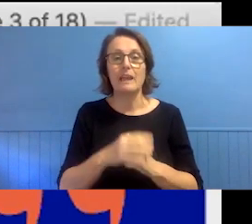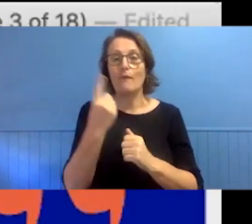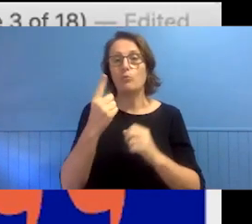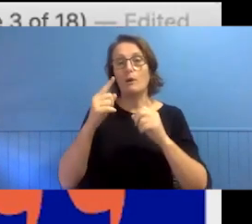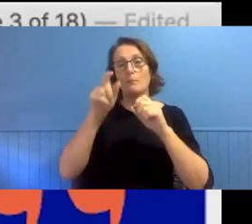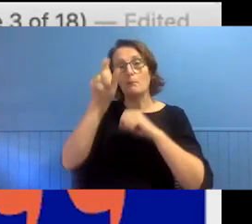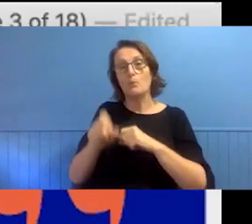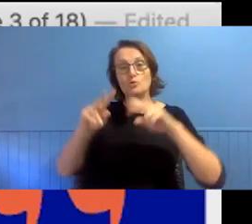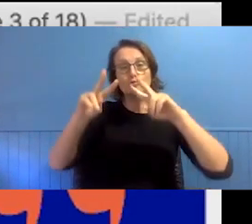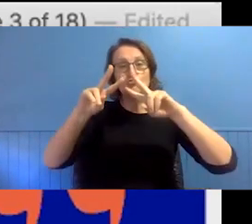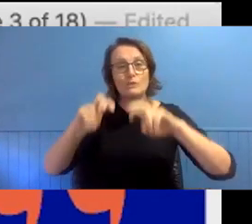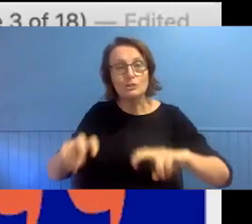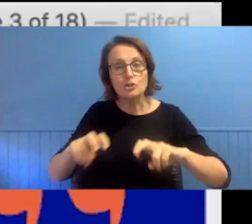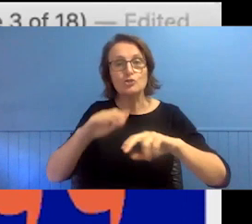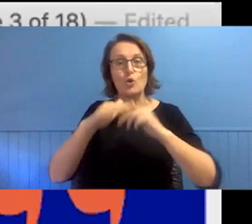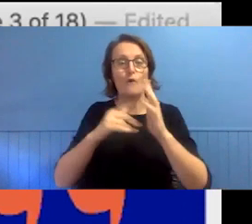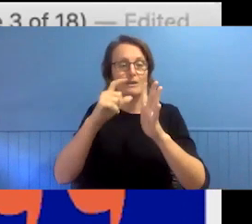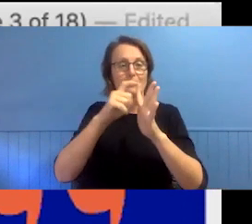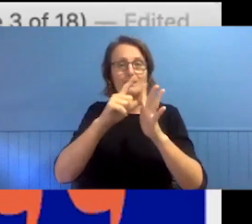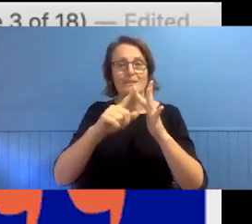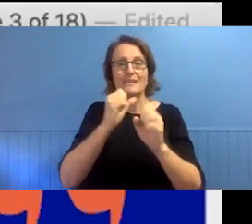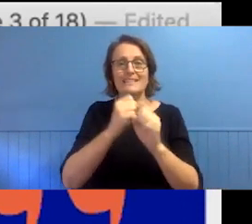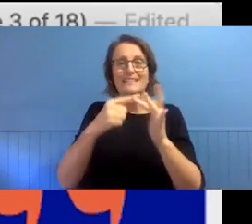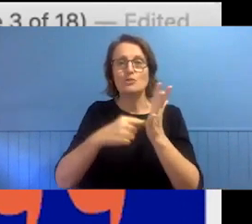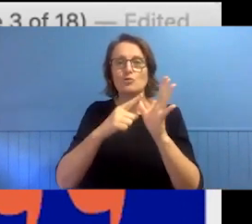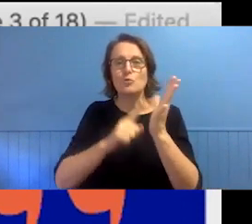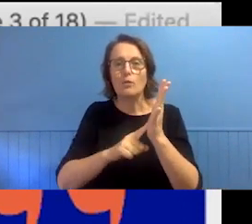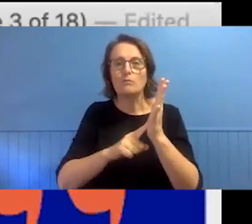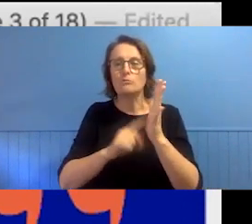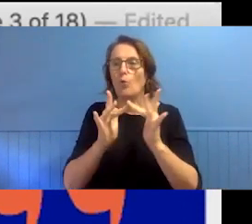in our sector has said that it's important to remember that digital